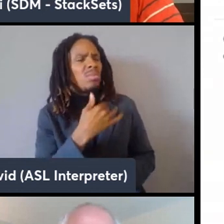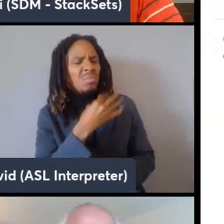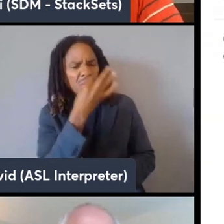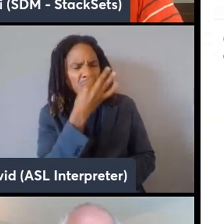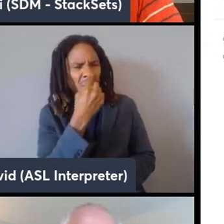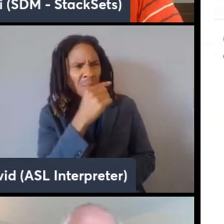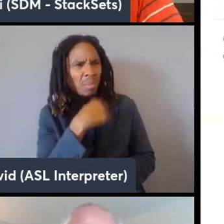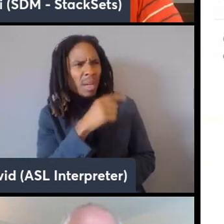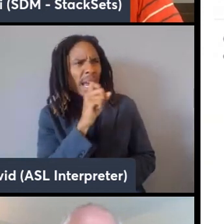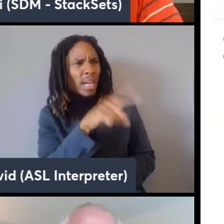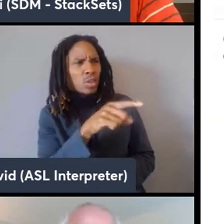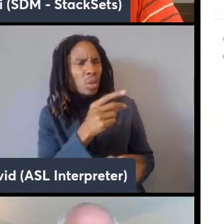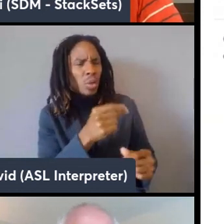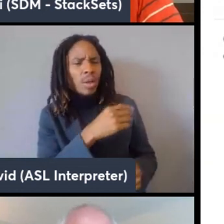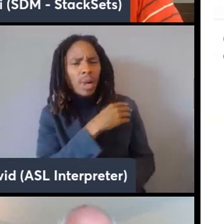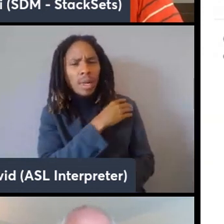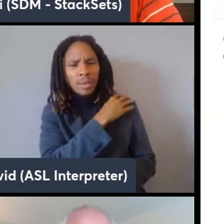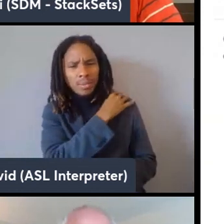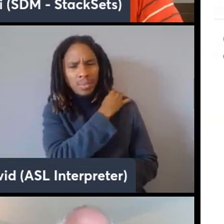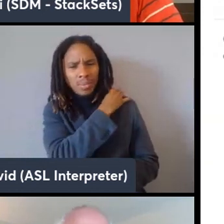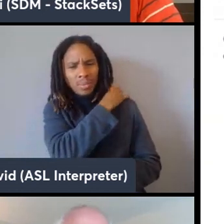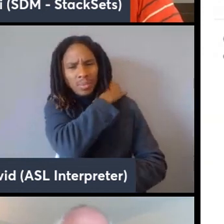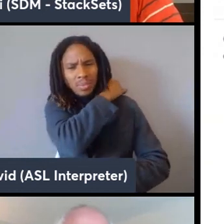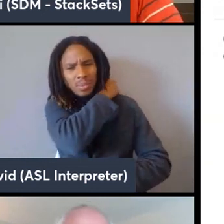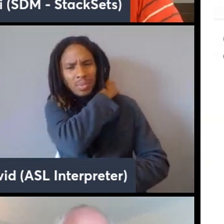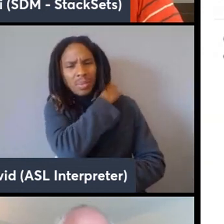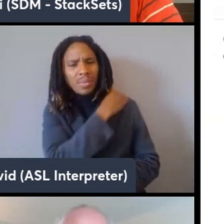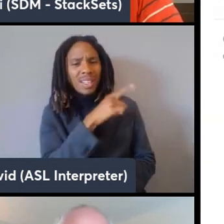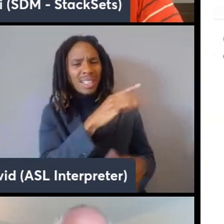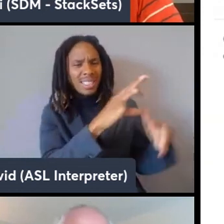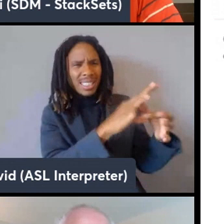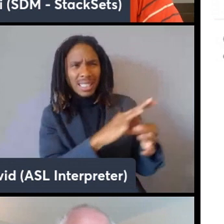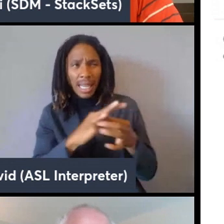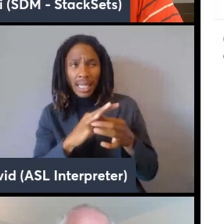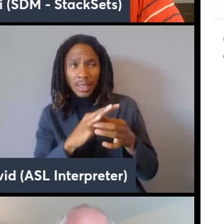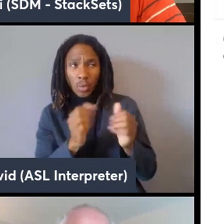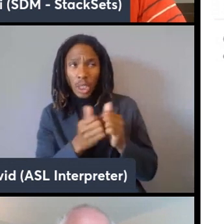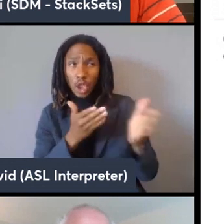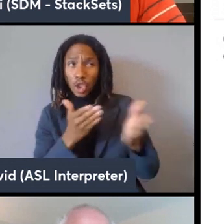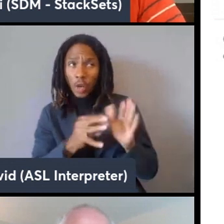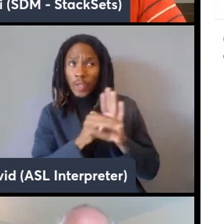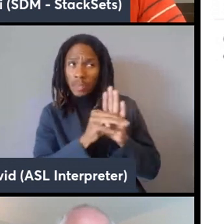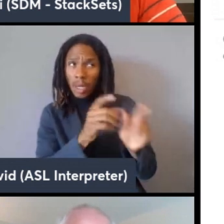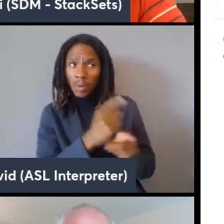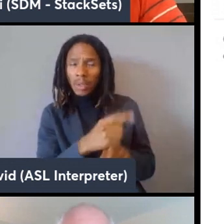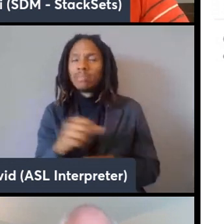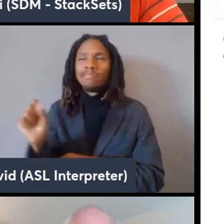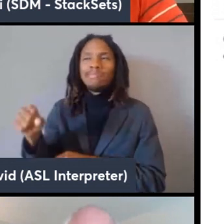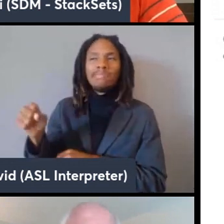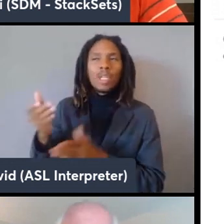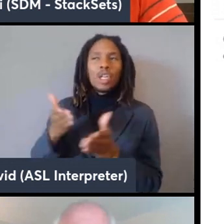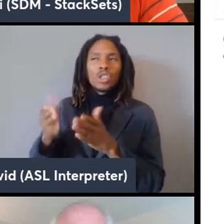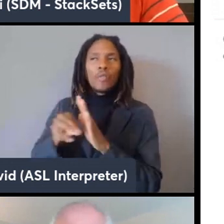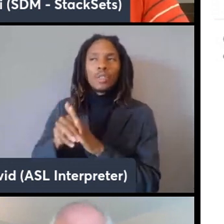while you're doing that? This tows to the service model, right, the organizations? Yes, exactly. - Okay.